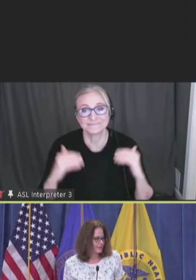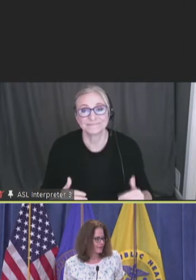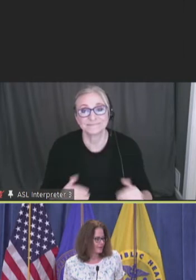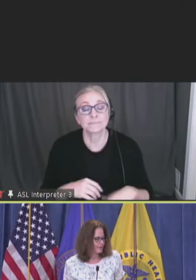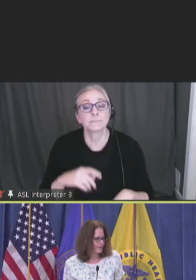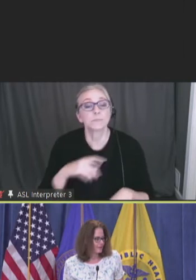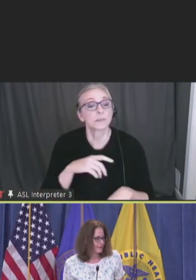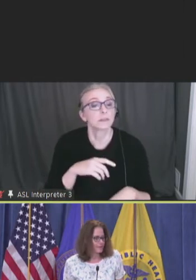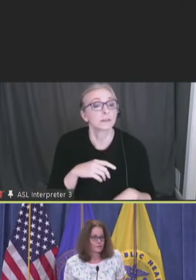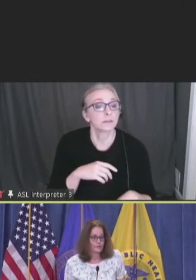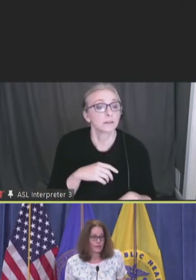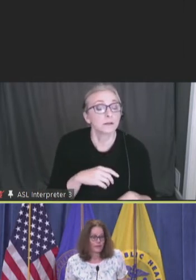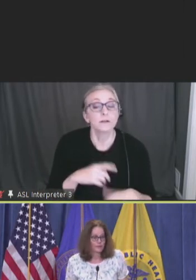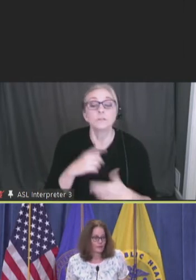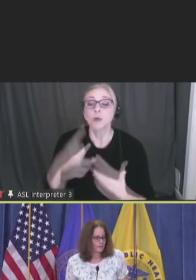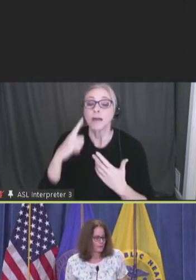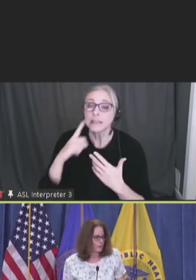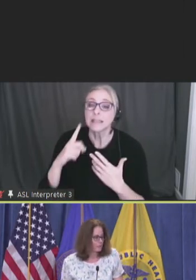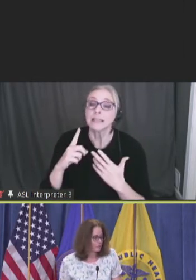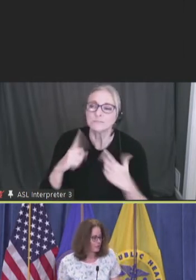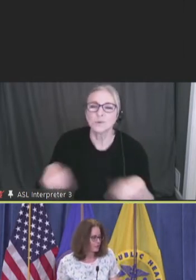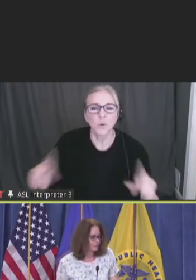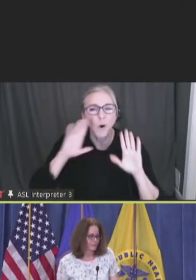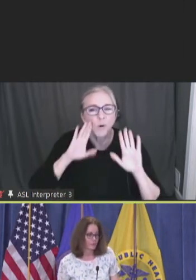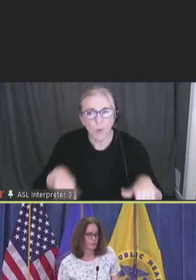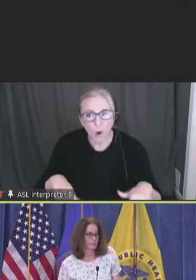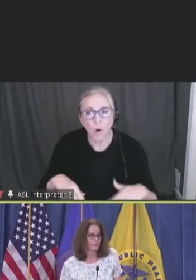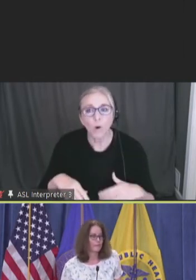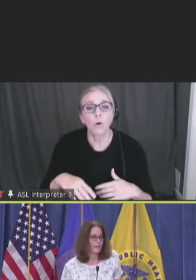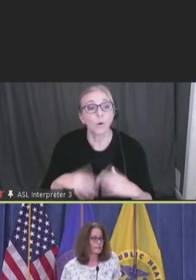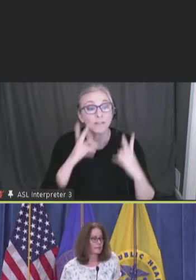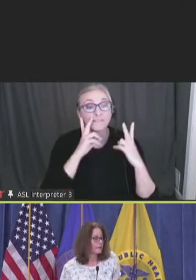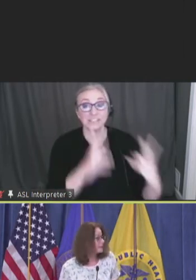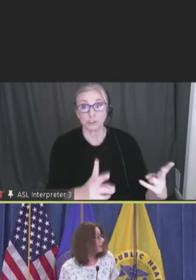So, I think as all of you know, but just here's the visual of the Vaccine Safety Datalink.